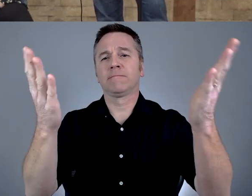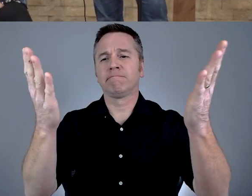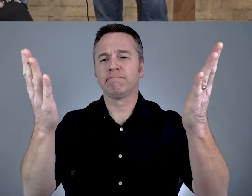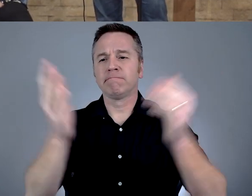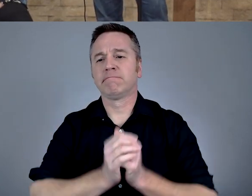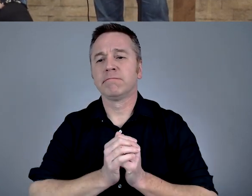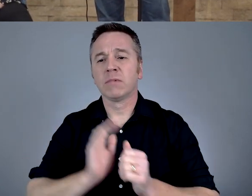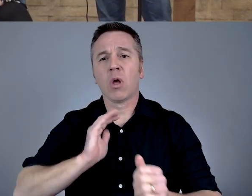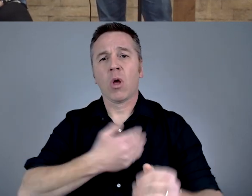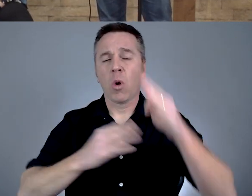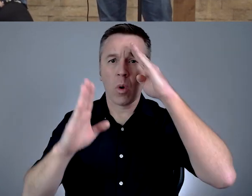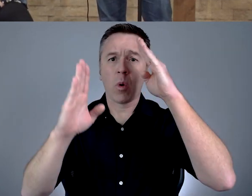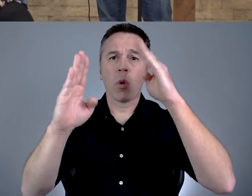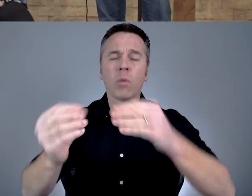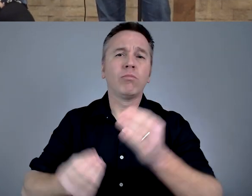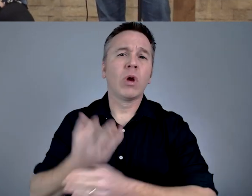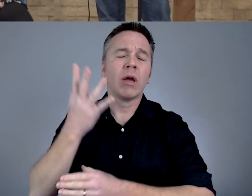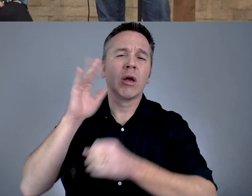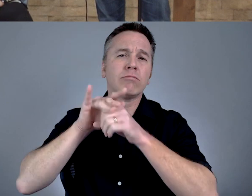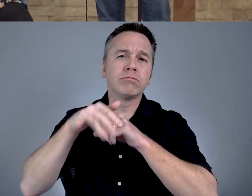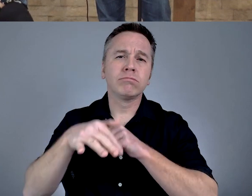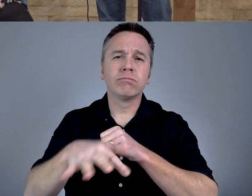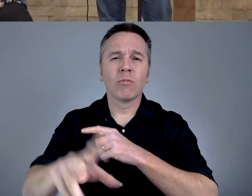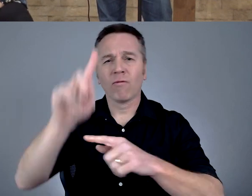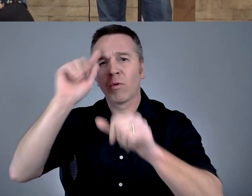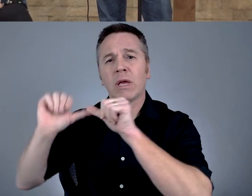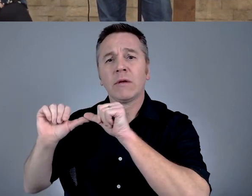Our hope springs eternal;